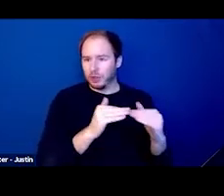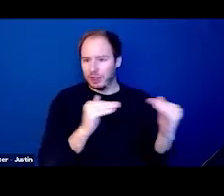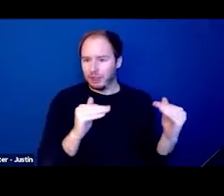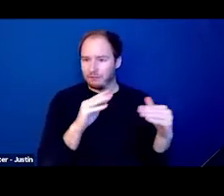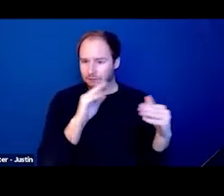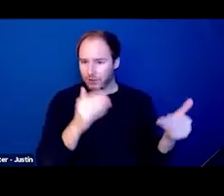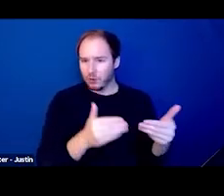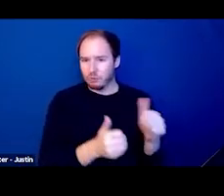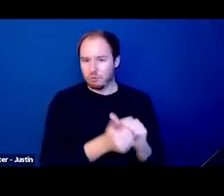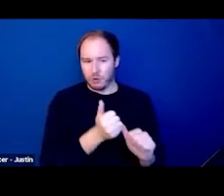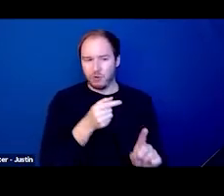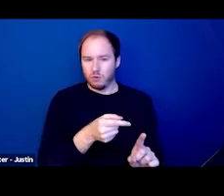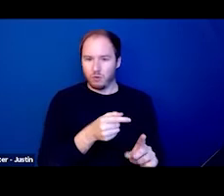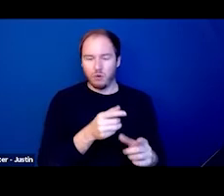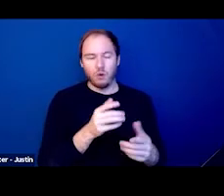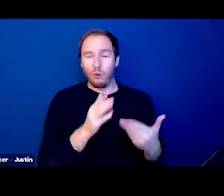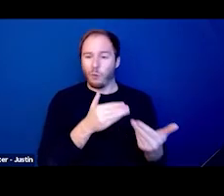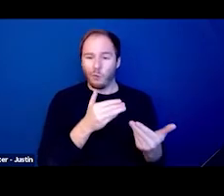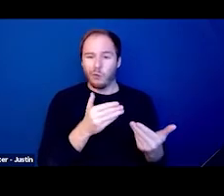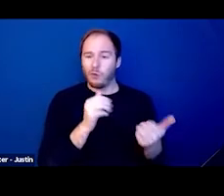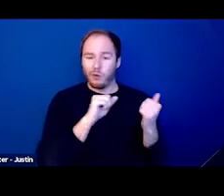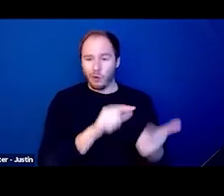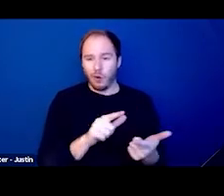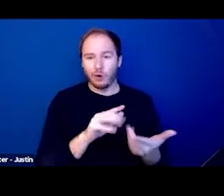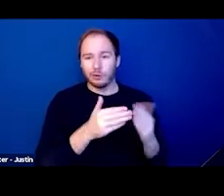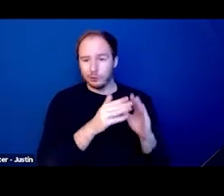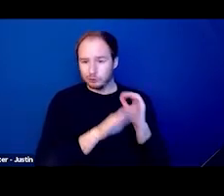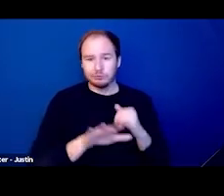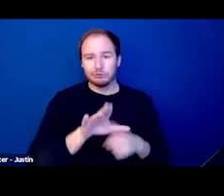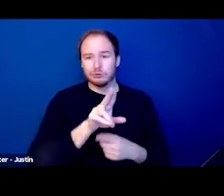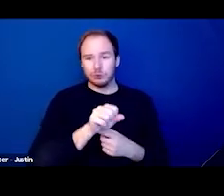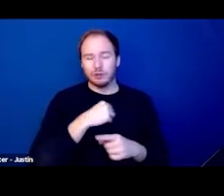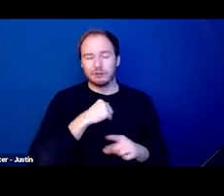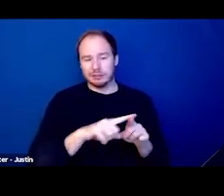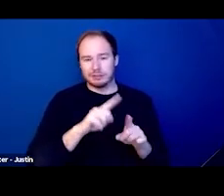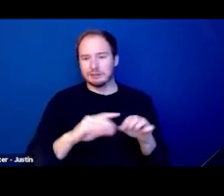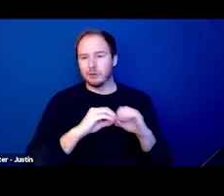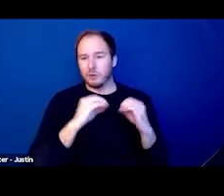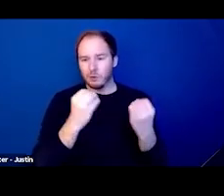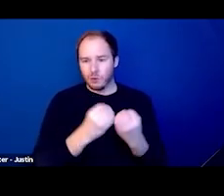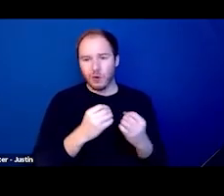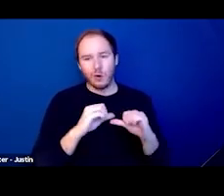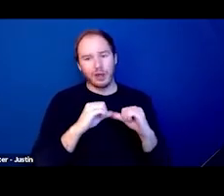So in almost every community across the country, you're going to have a myriad of organizations and agencies